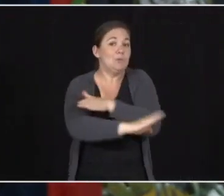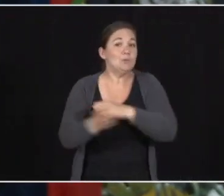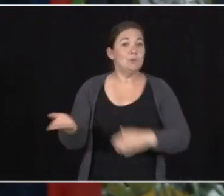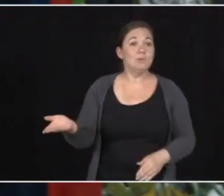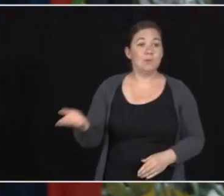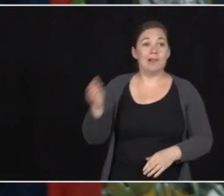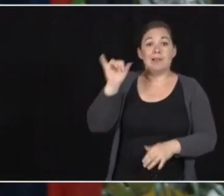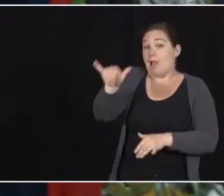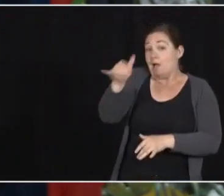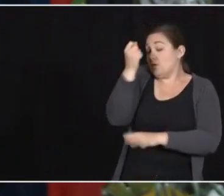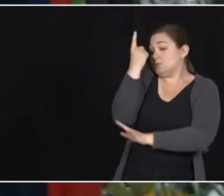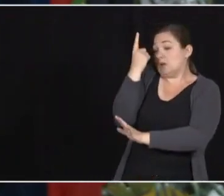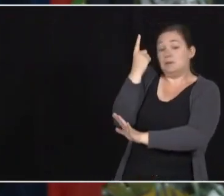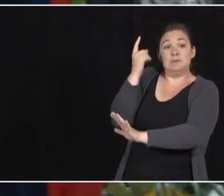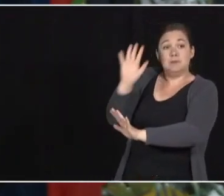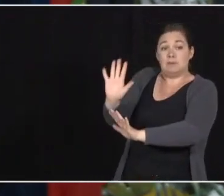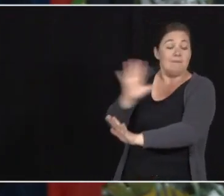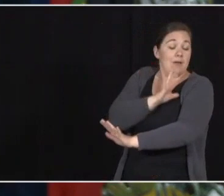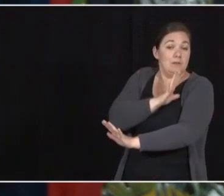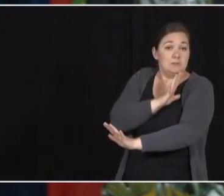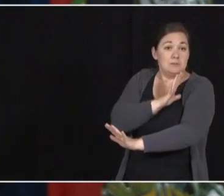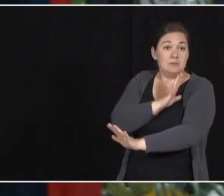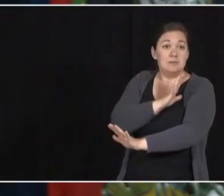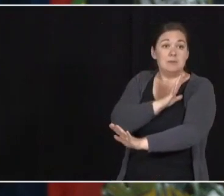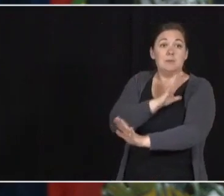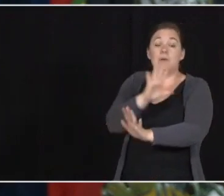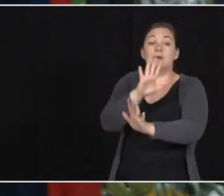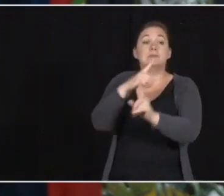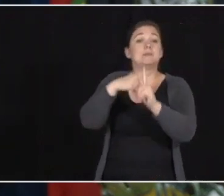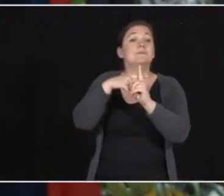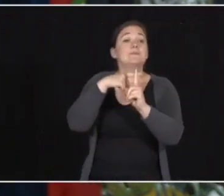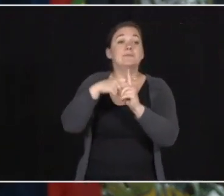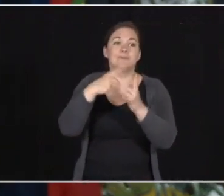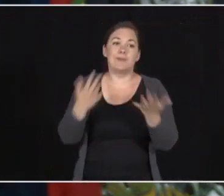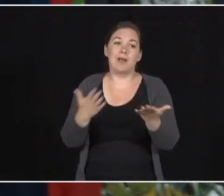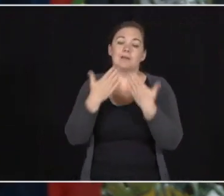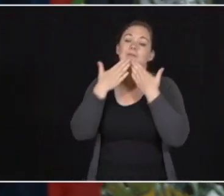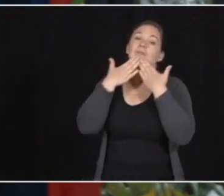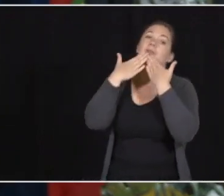The good news is, out of all this, the good news is that thanks to his leadership they are going